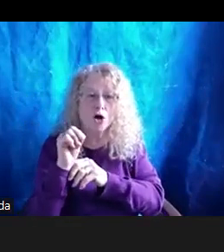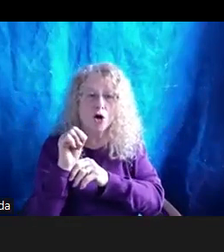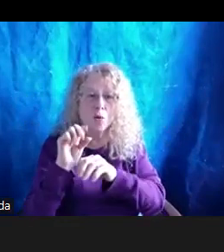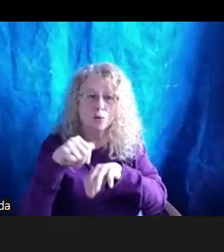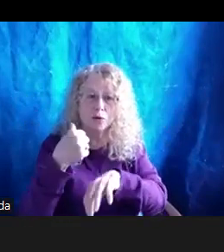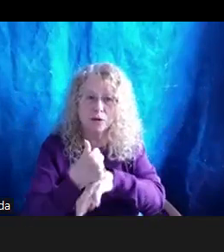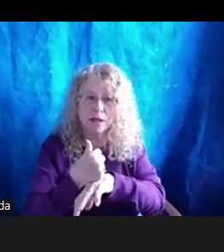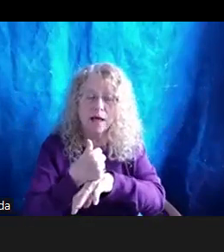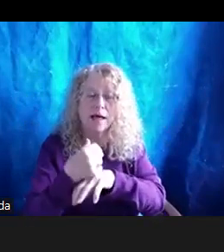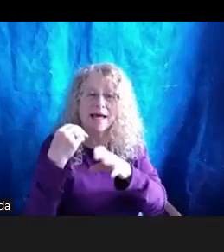ADDED TO THE LISTSERV.